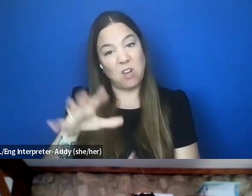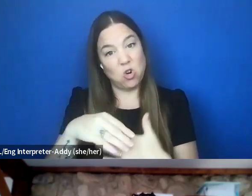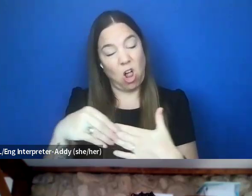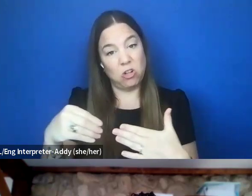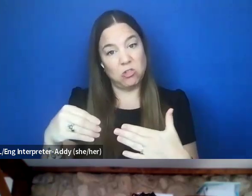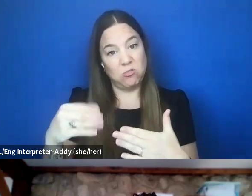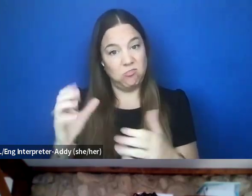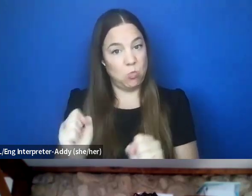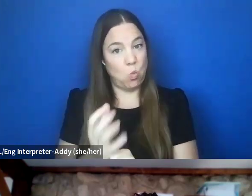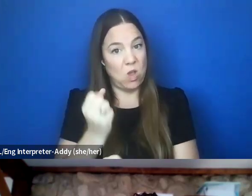Elissa w/ APRIL: award.